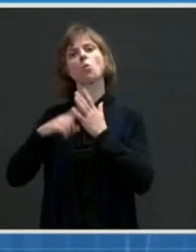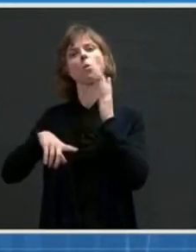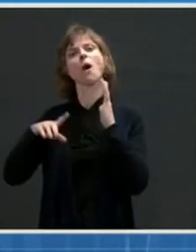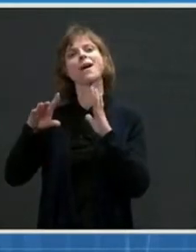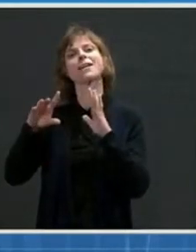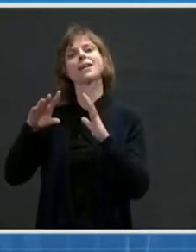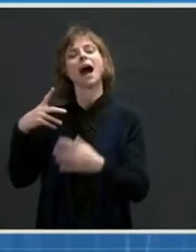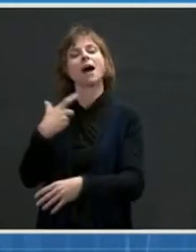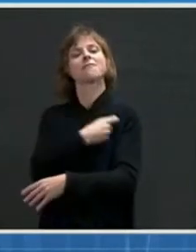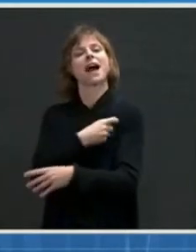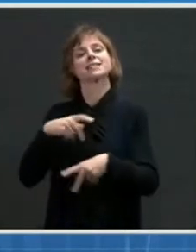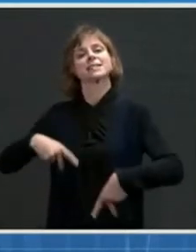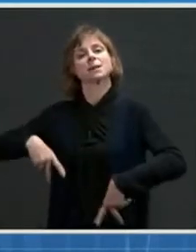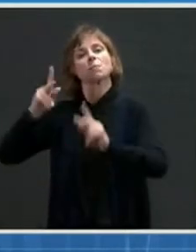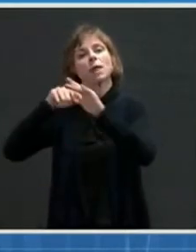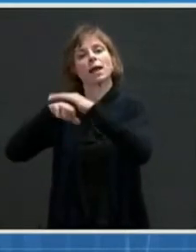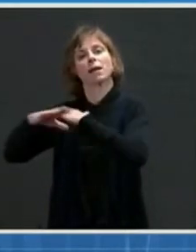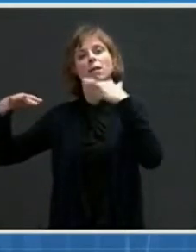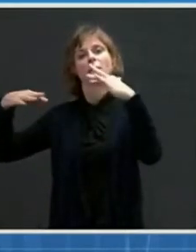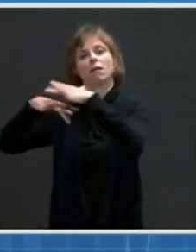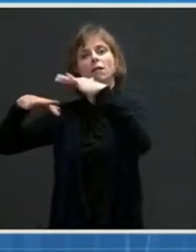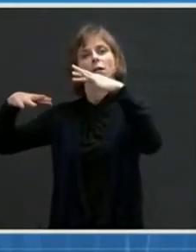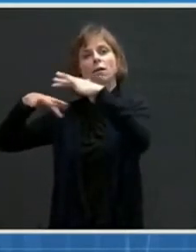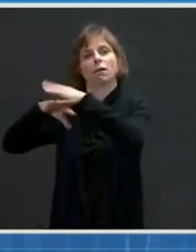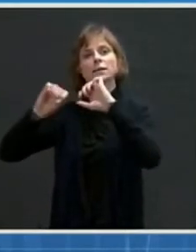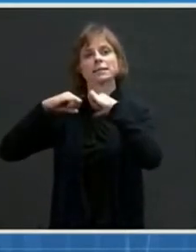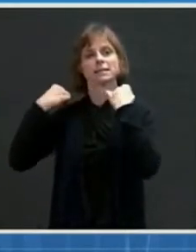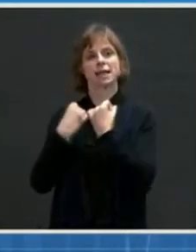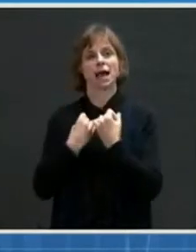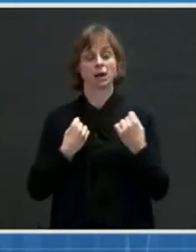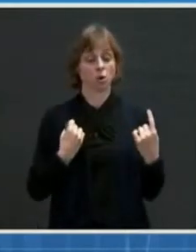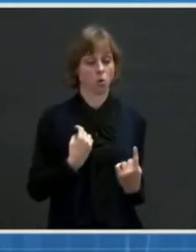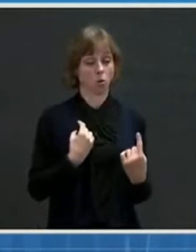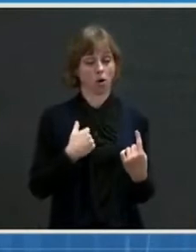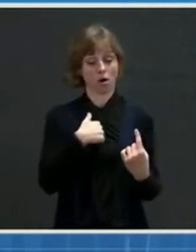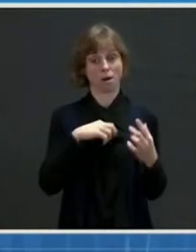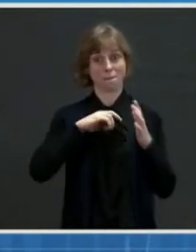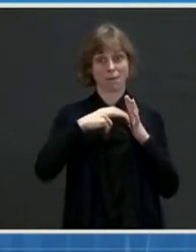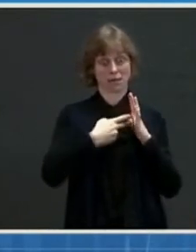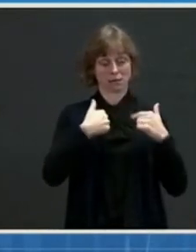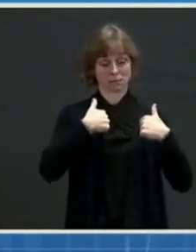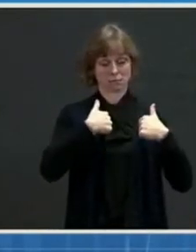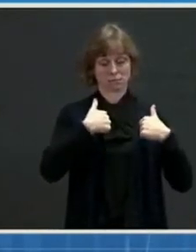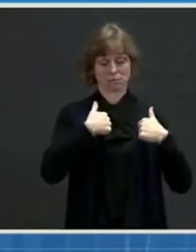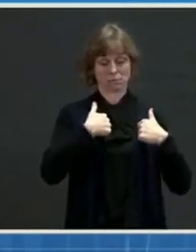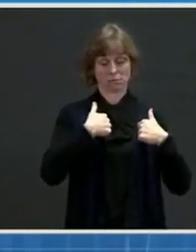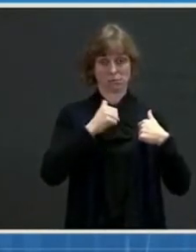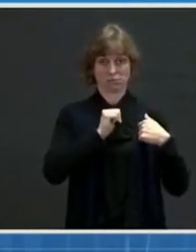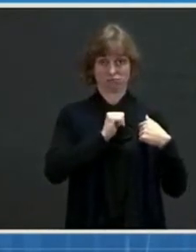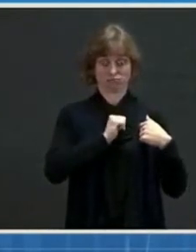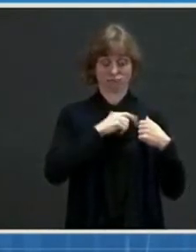THAT OF YOUR FAMILY VERSUS WHAT VACCINES WILL ALLOW YOU TO DO IN SOCIETY.